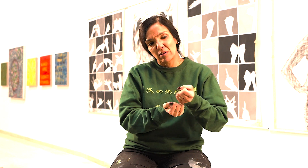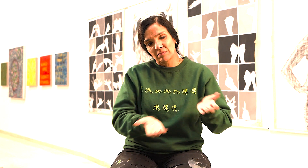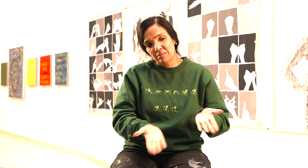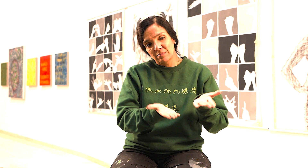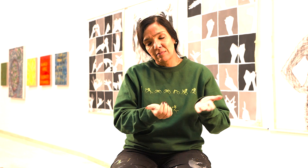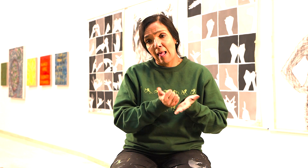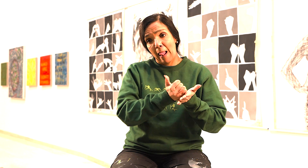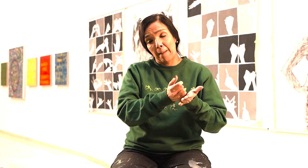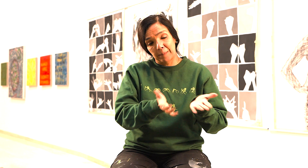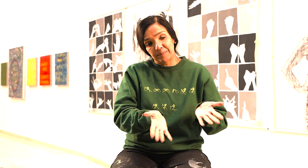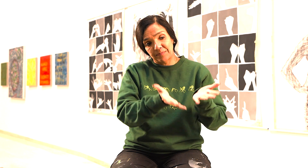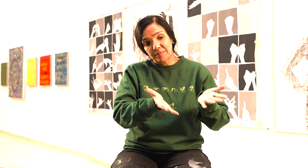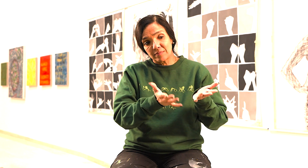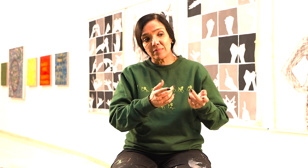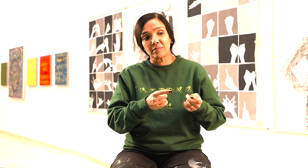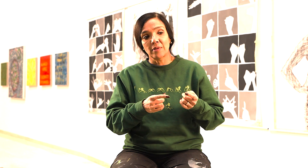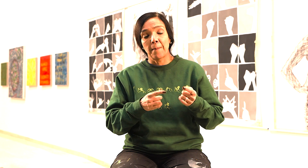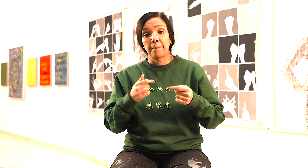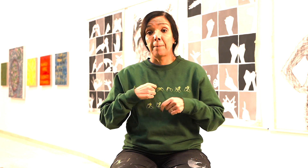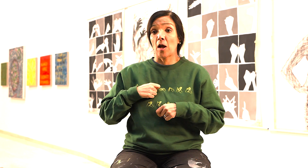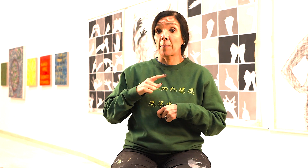So, they supported me to draw as a hobby,